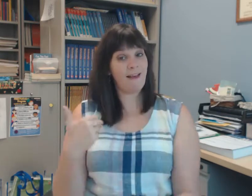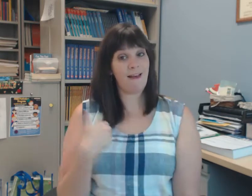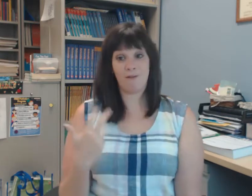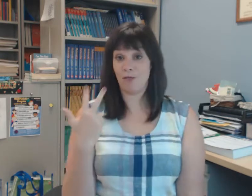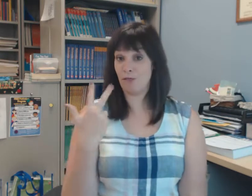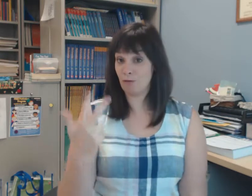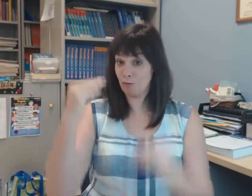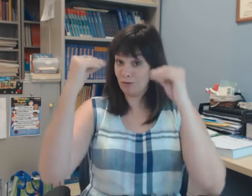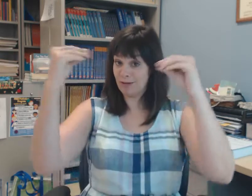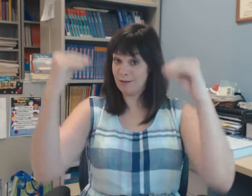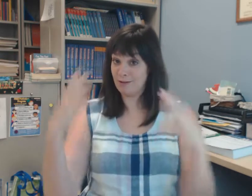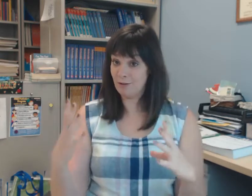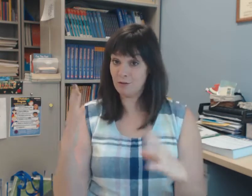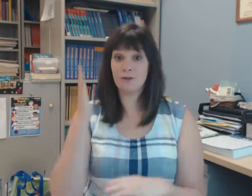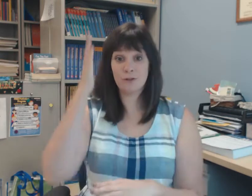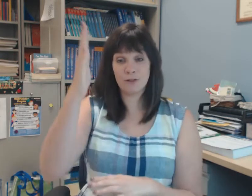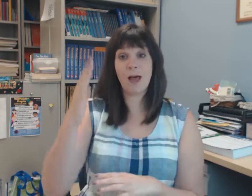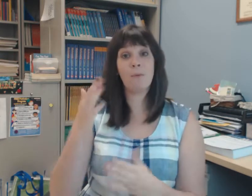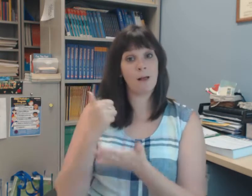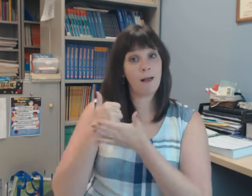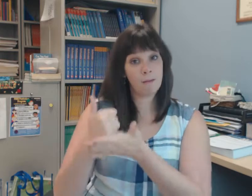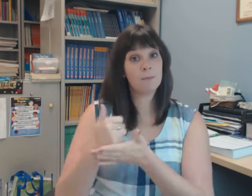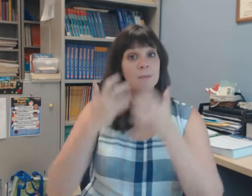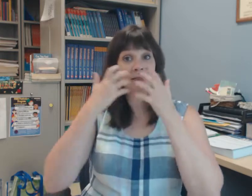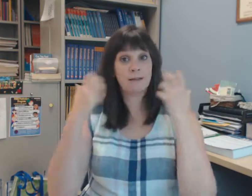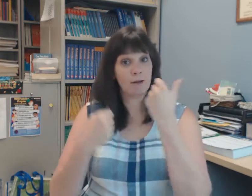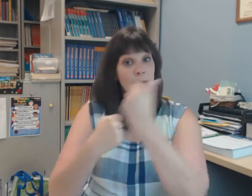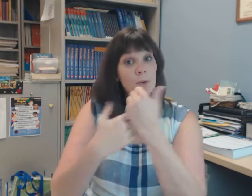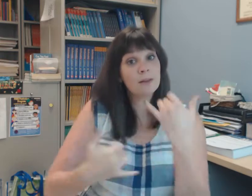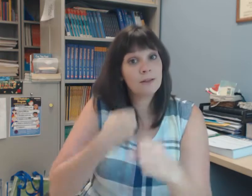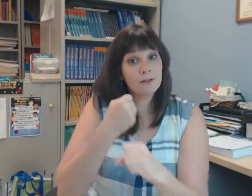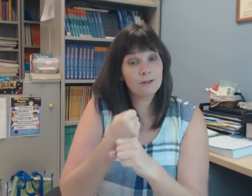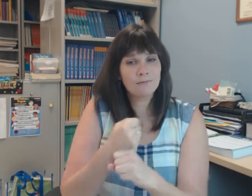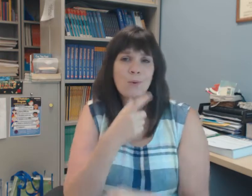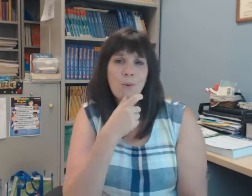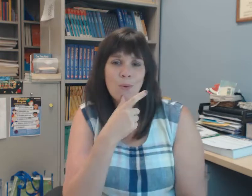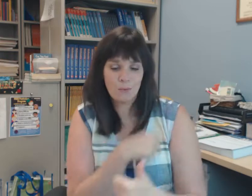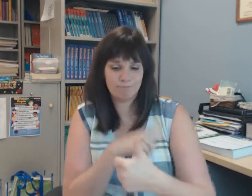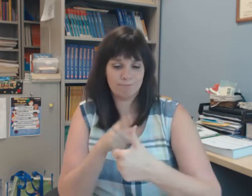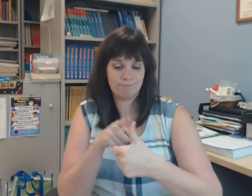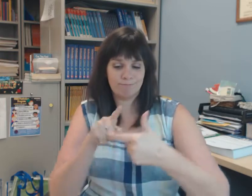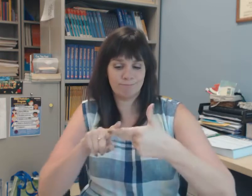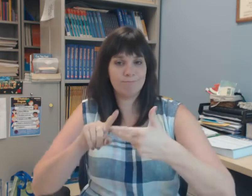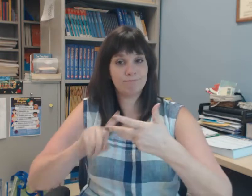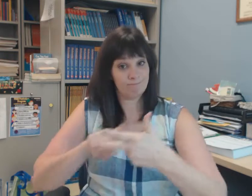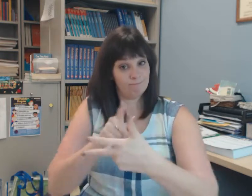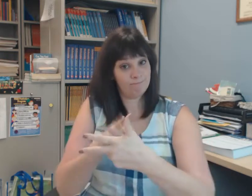Finally, there are three teachers who will help with Tiger Support this year.